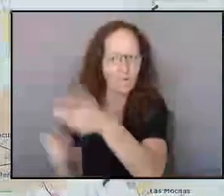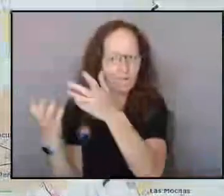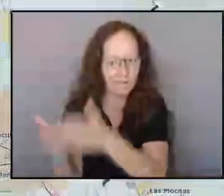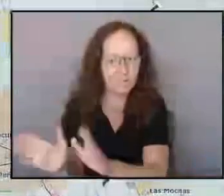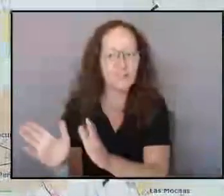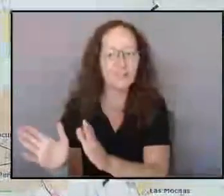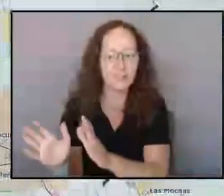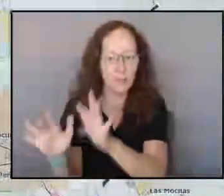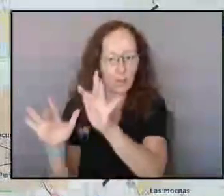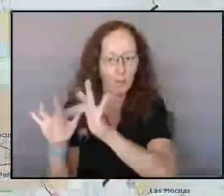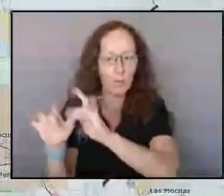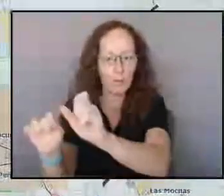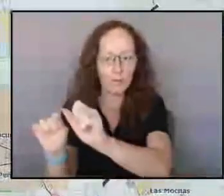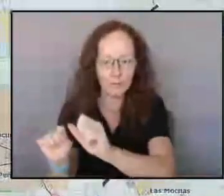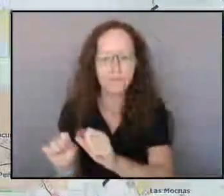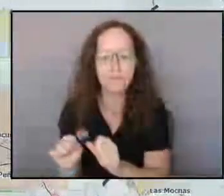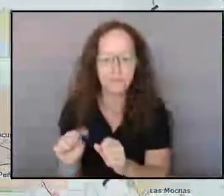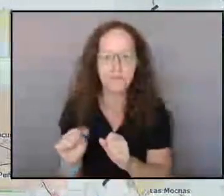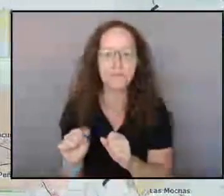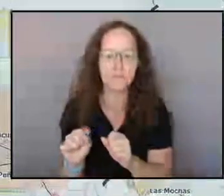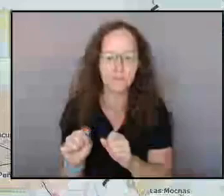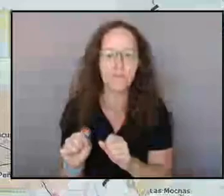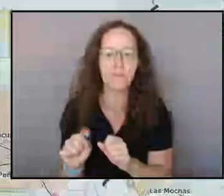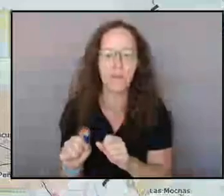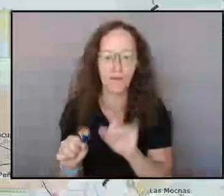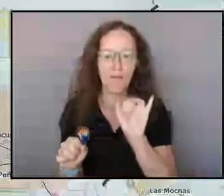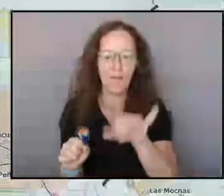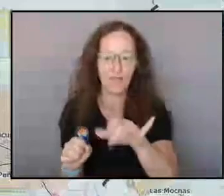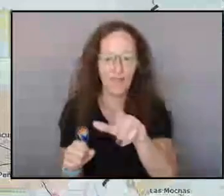WORK'S BEEN DONE TO SECURE THAT FIRE'S EDGE AND THAT